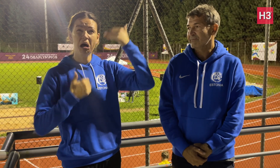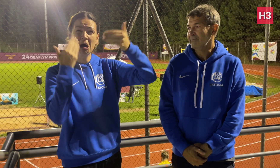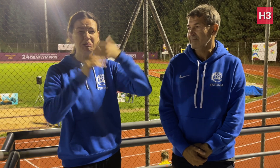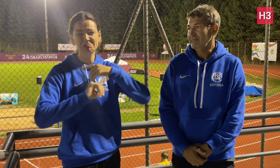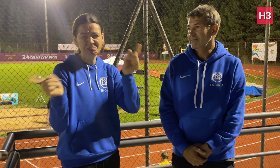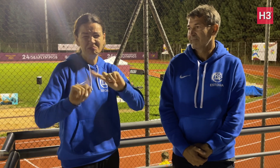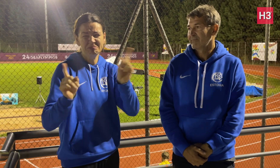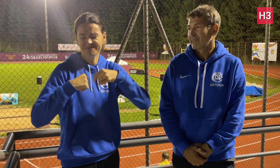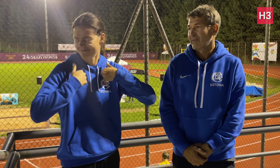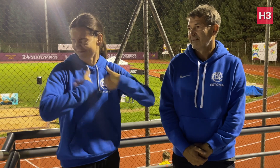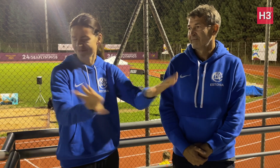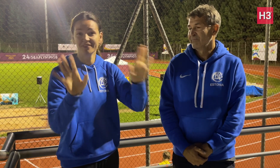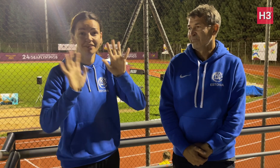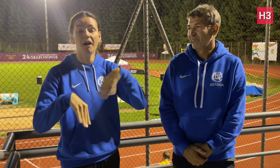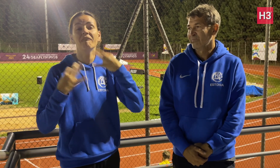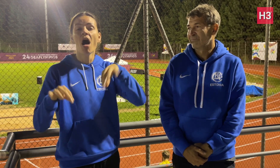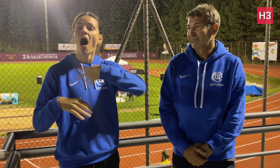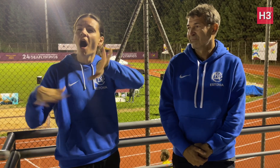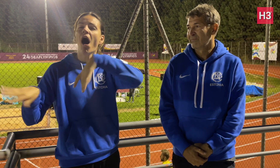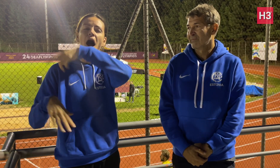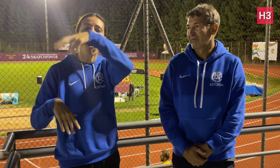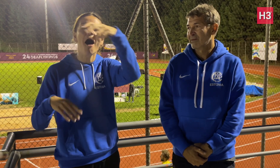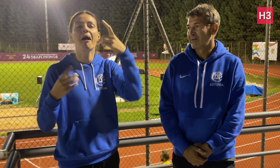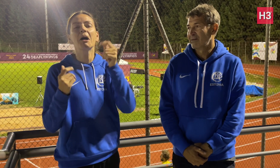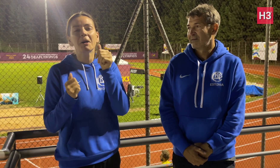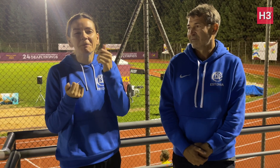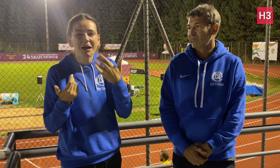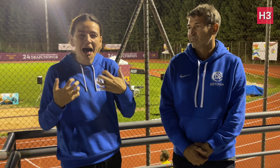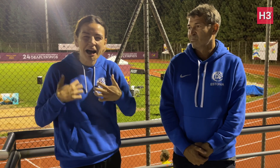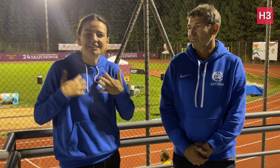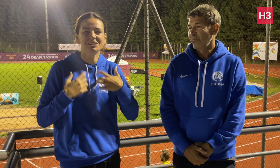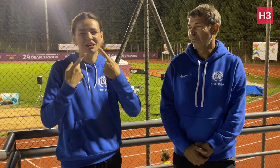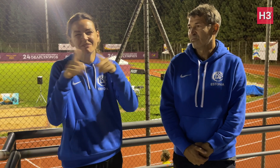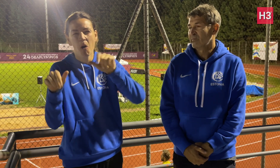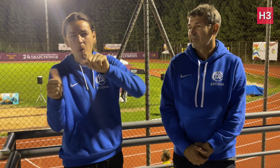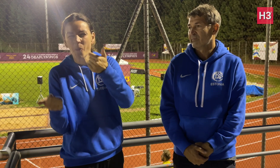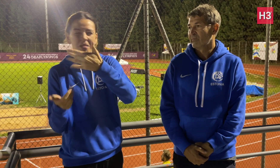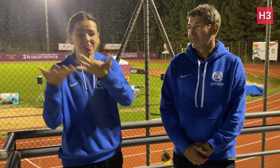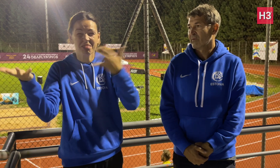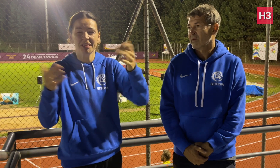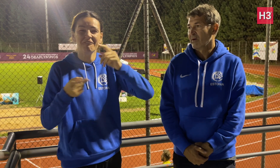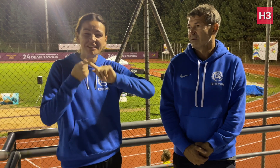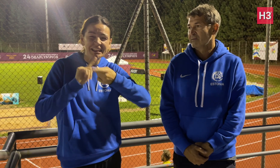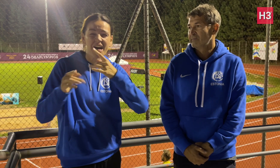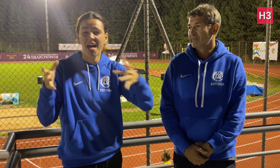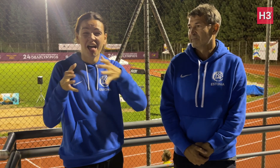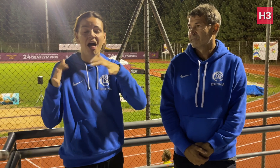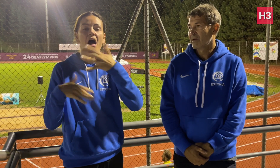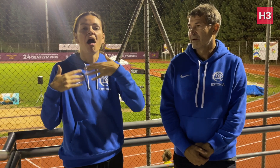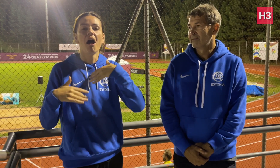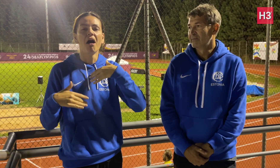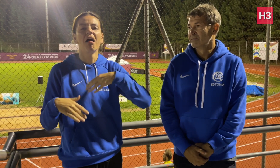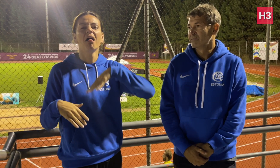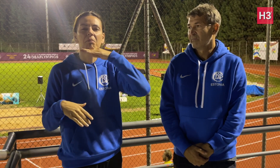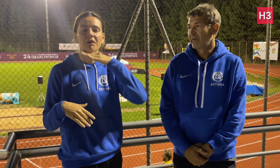with friends for a while, but eventually I returned here and decided that I want to be an athlete at 15 years old.